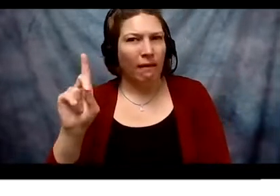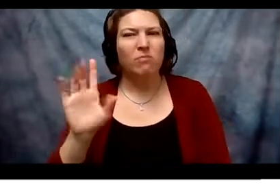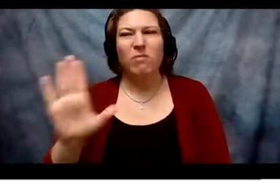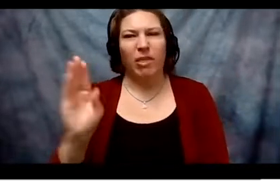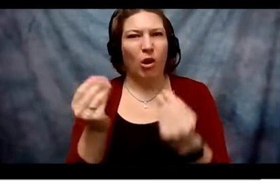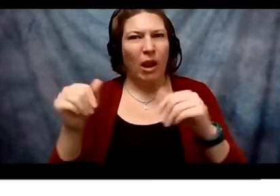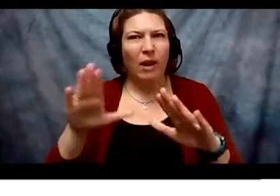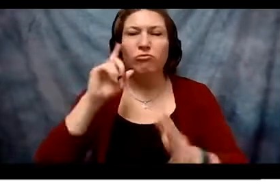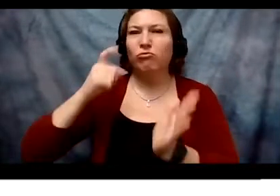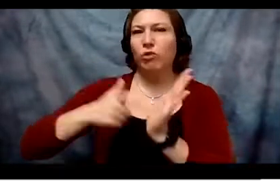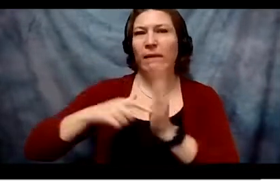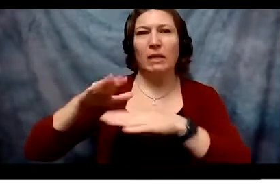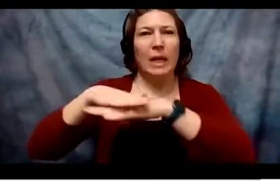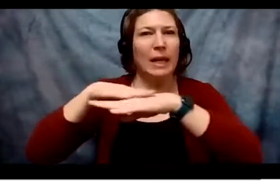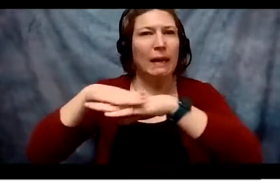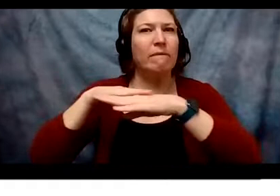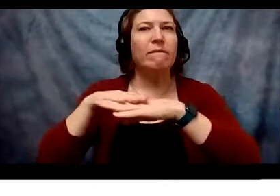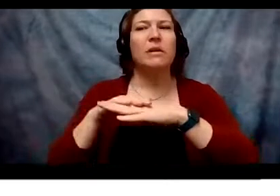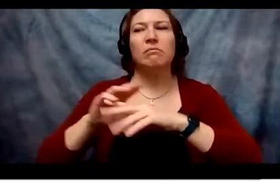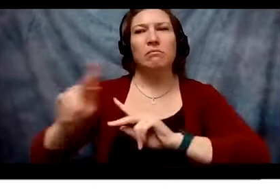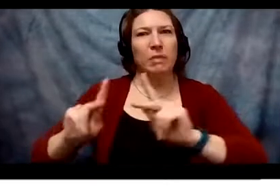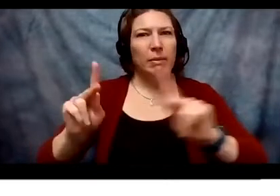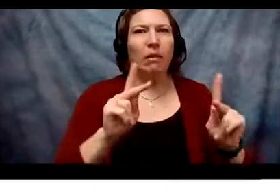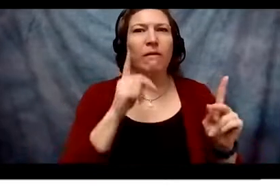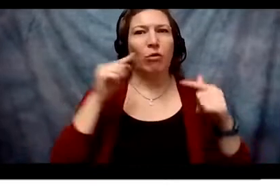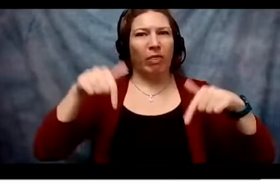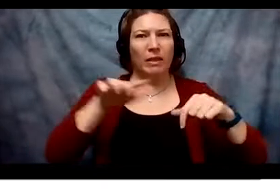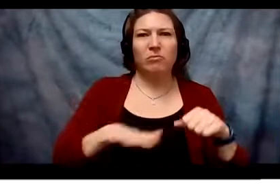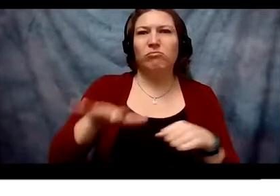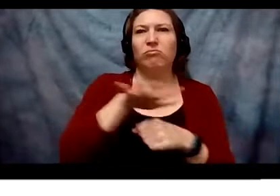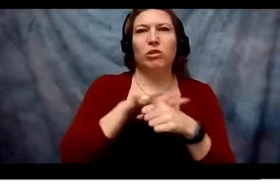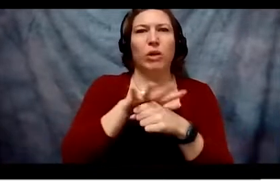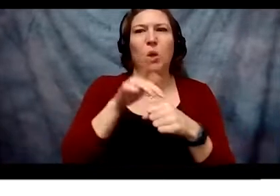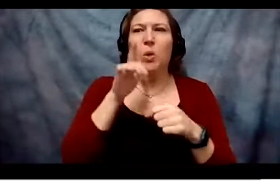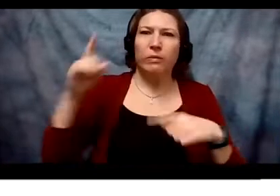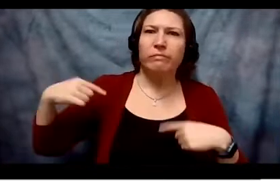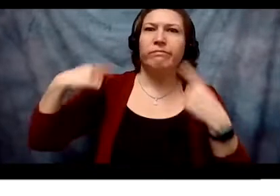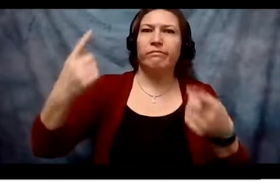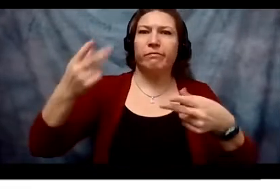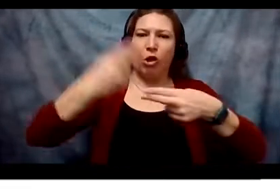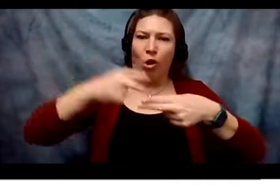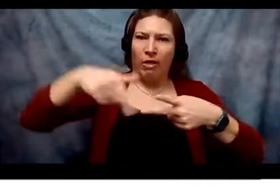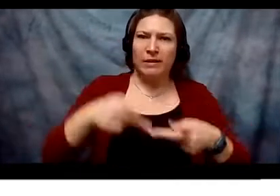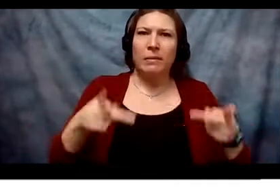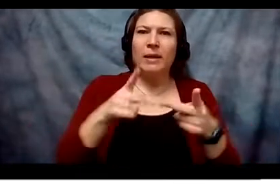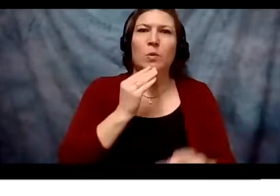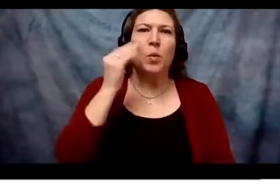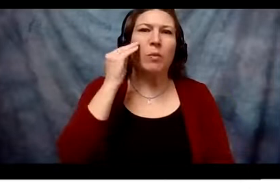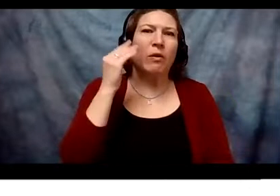nations of this region who have called this place home got Thousands of years,